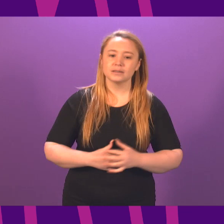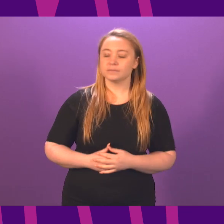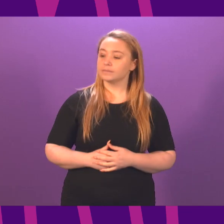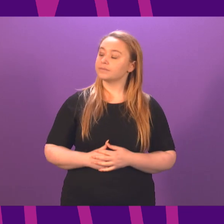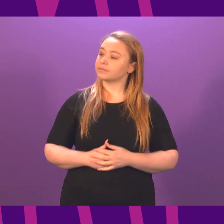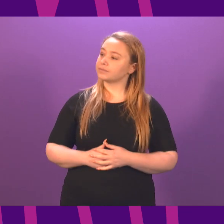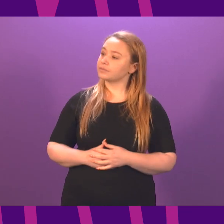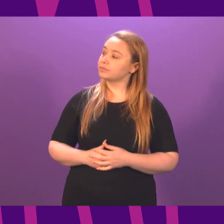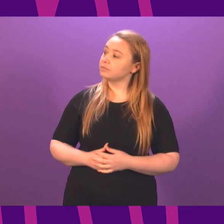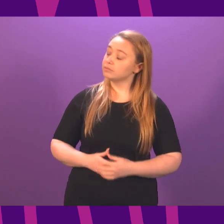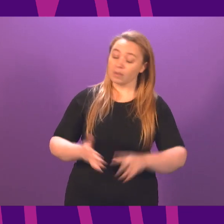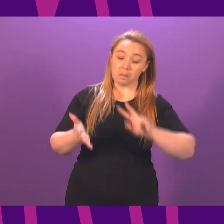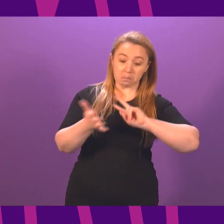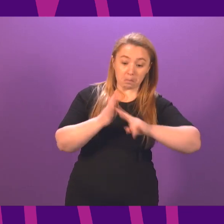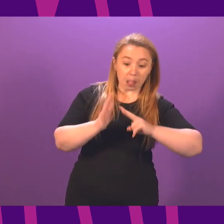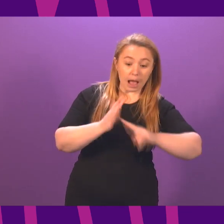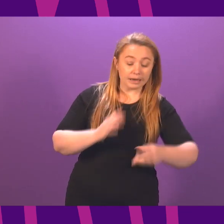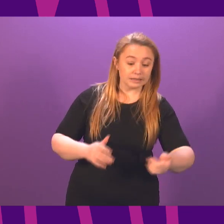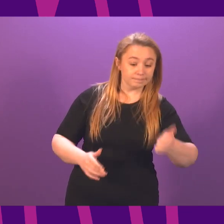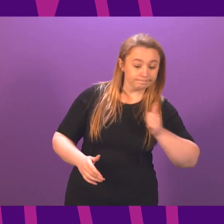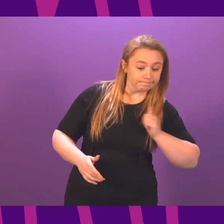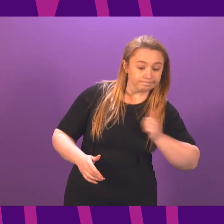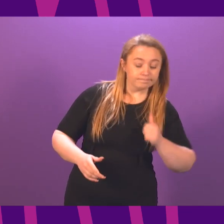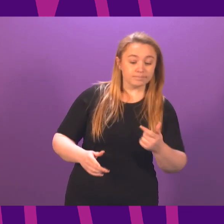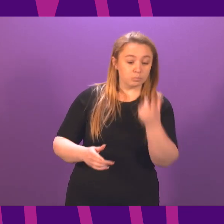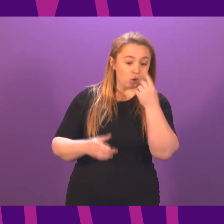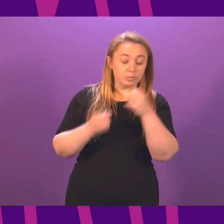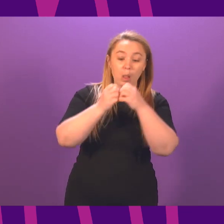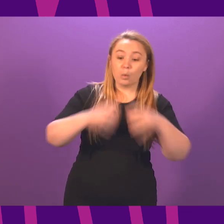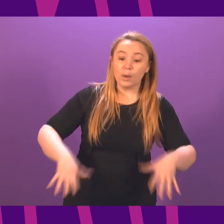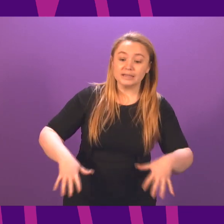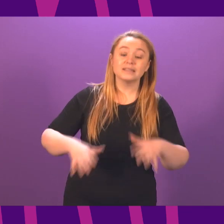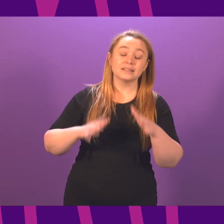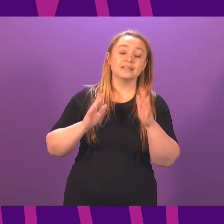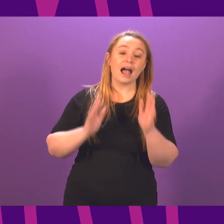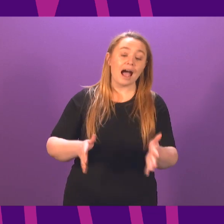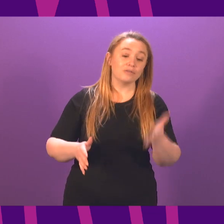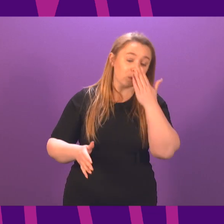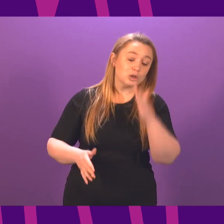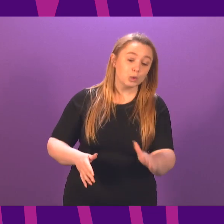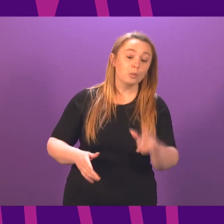need for planning assumptions when rolling out a vaccination programme, and I welcome the fact that